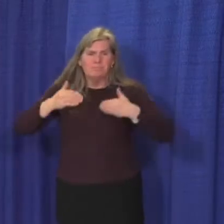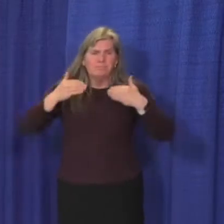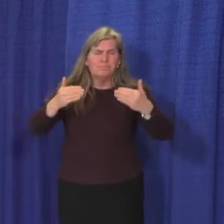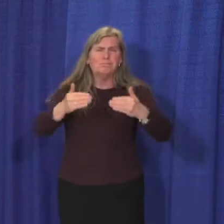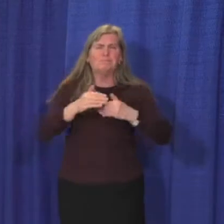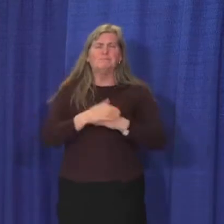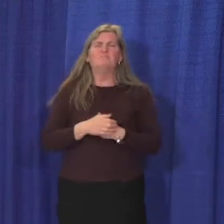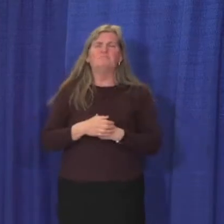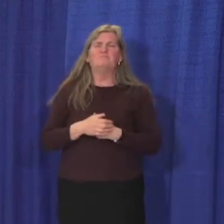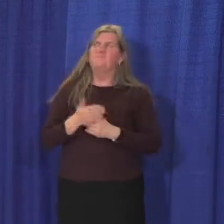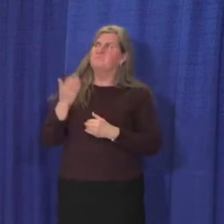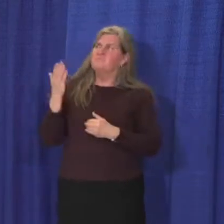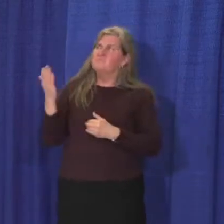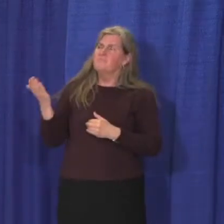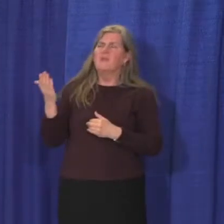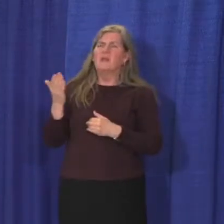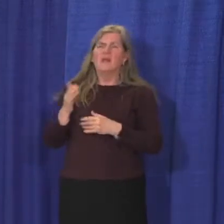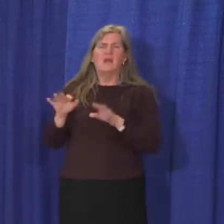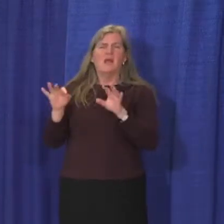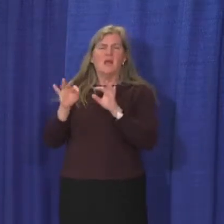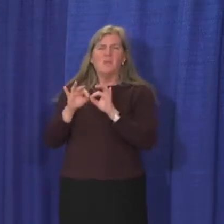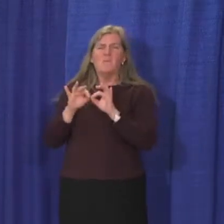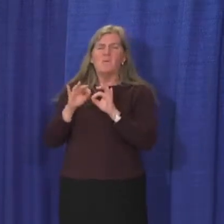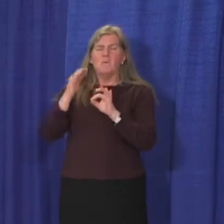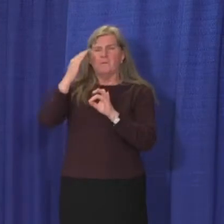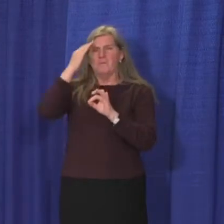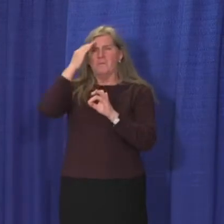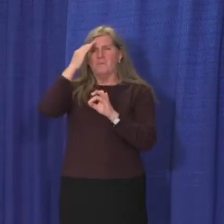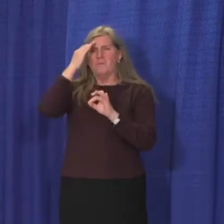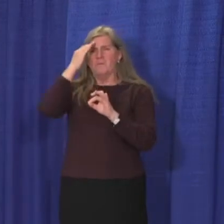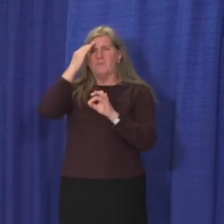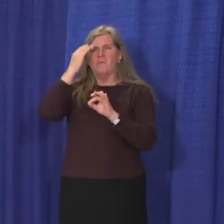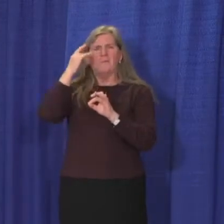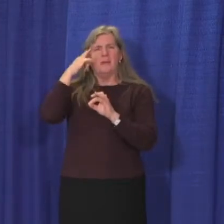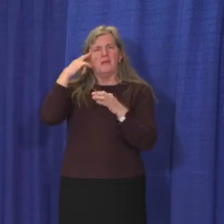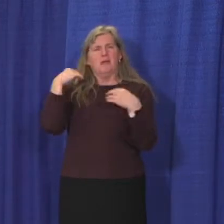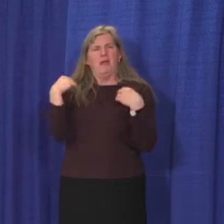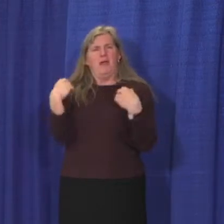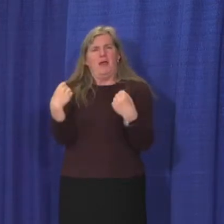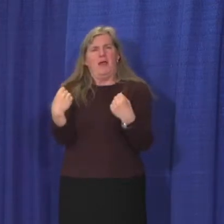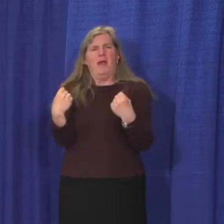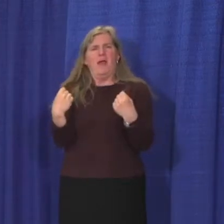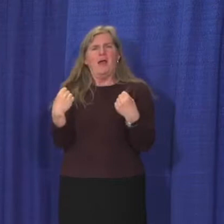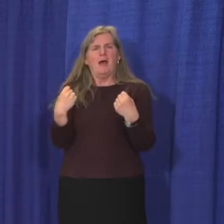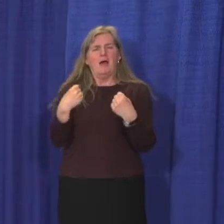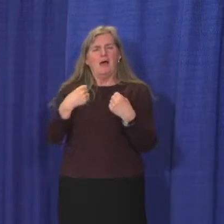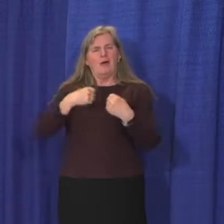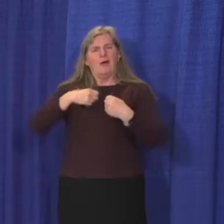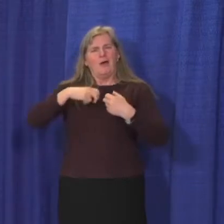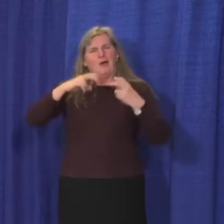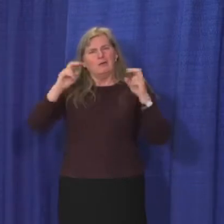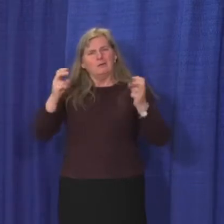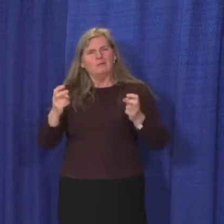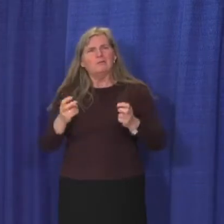so extremely professional and understanding the mental wellness aspects but also the